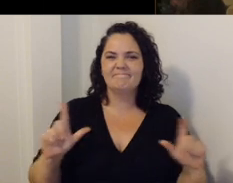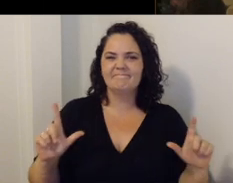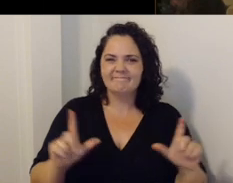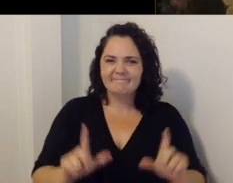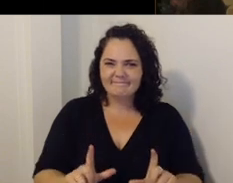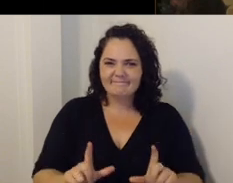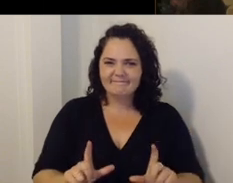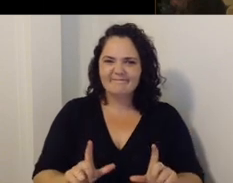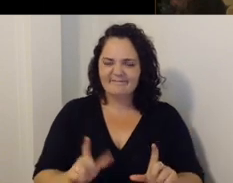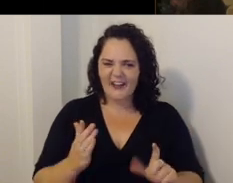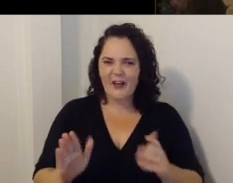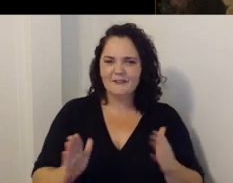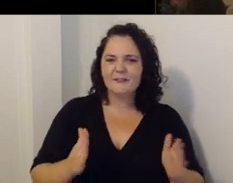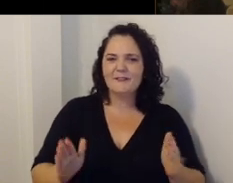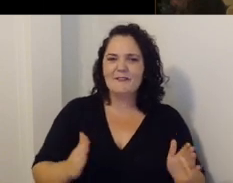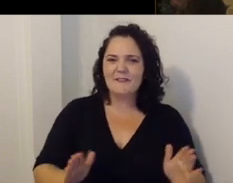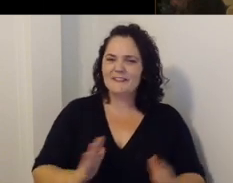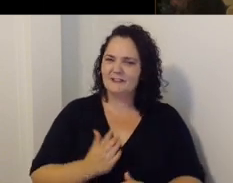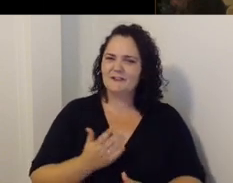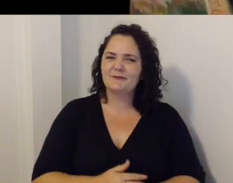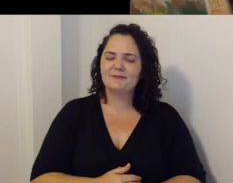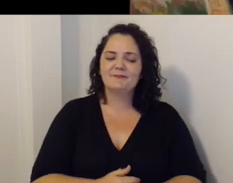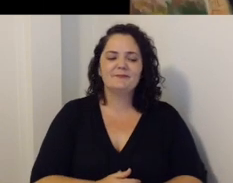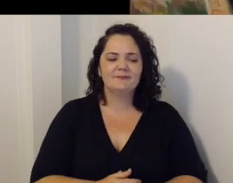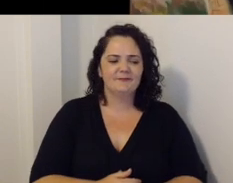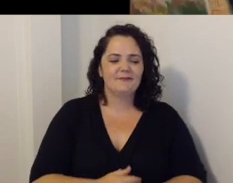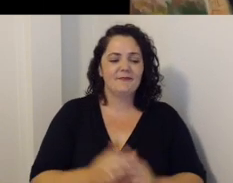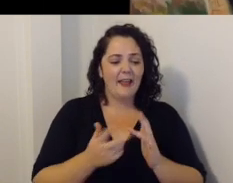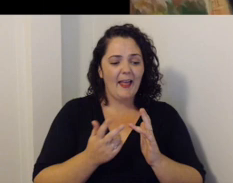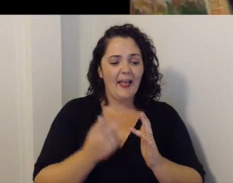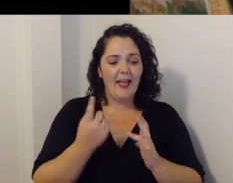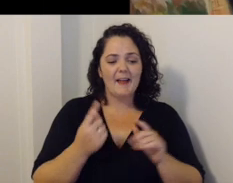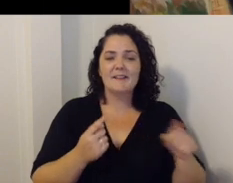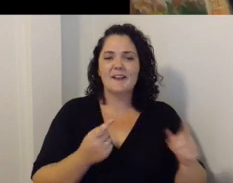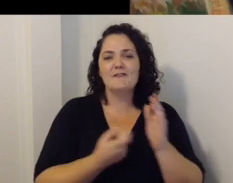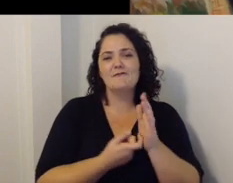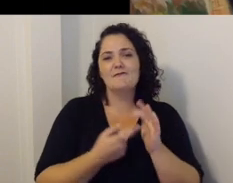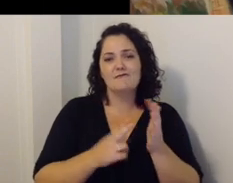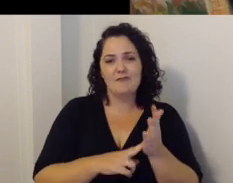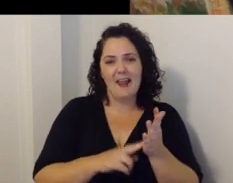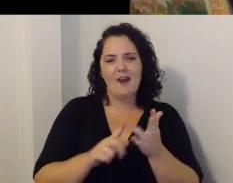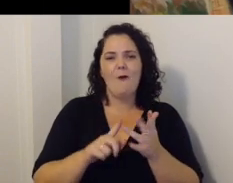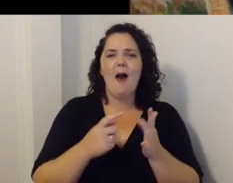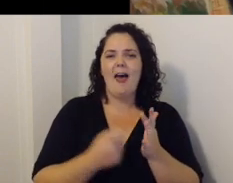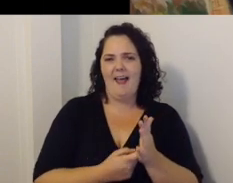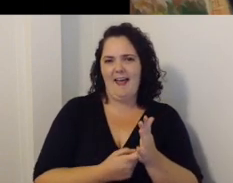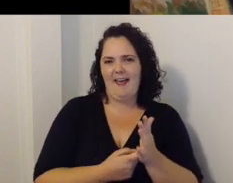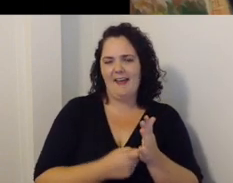painting and the last one that I'll show now as an example is this painting by Renoir and uh most of